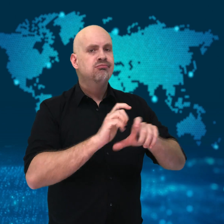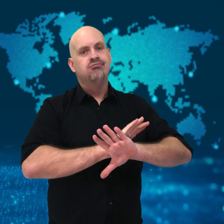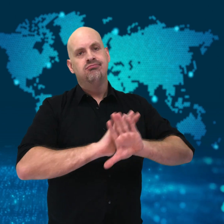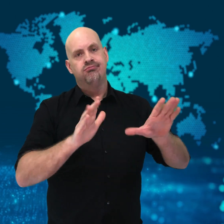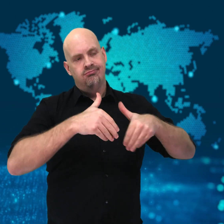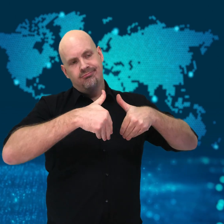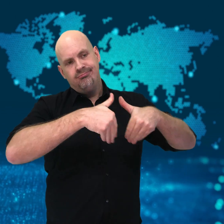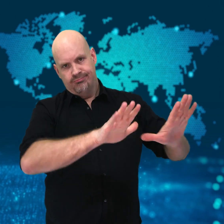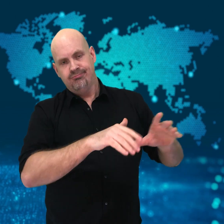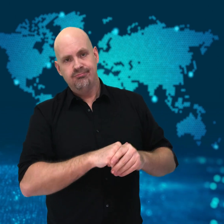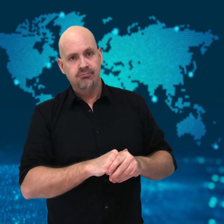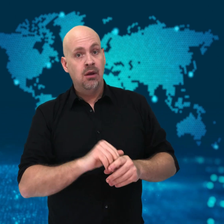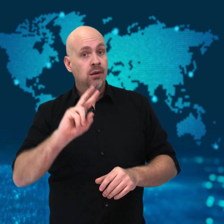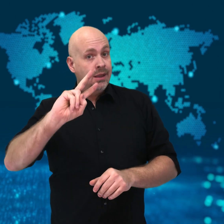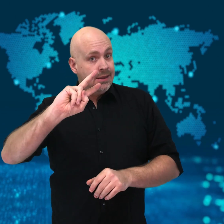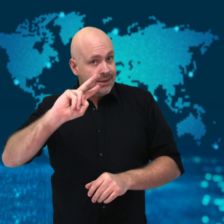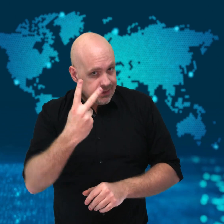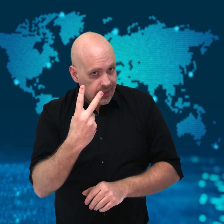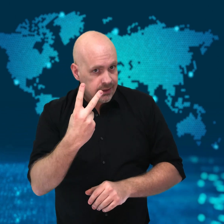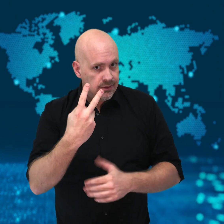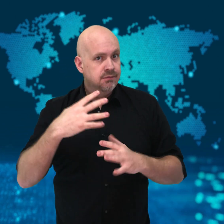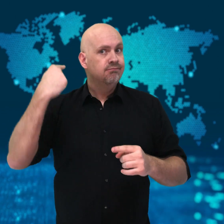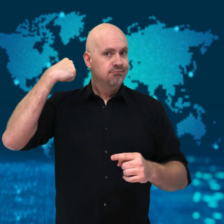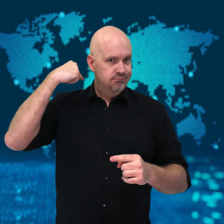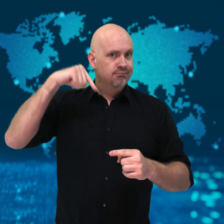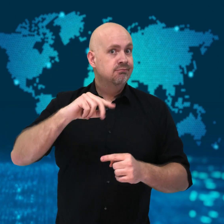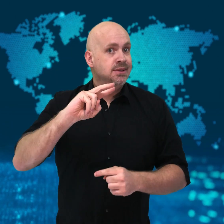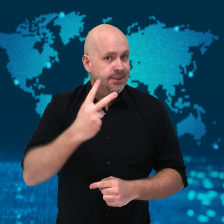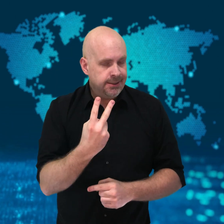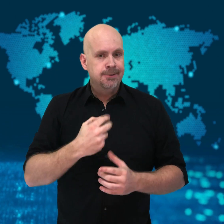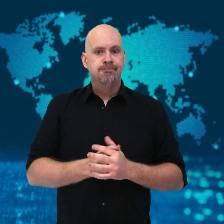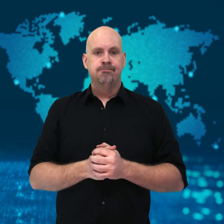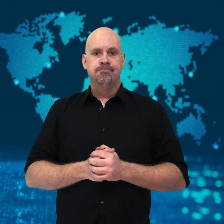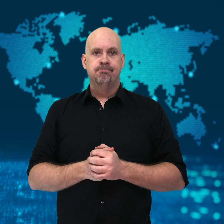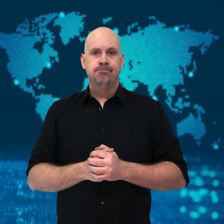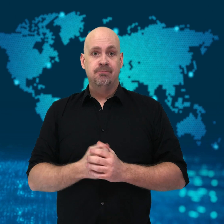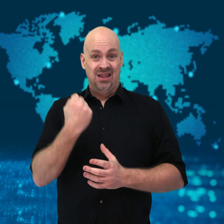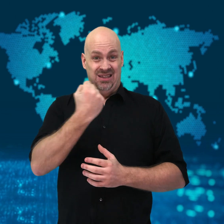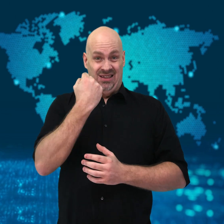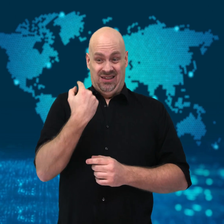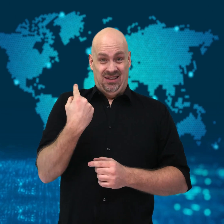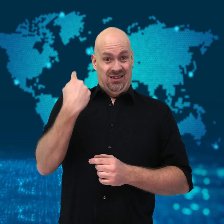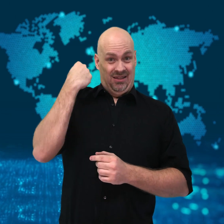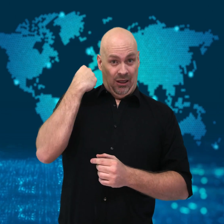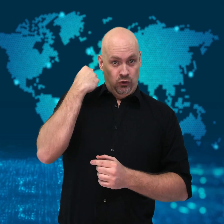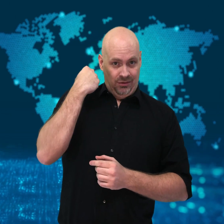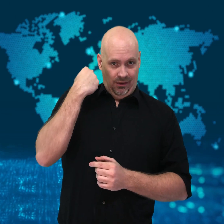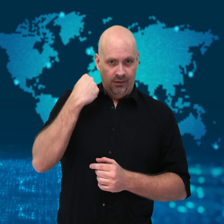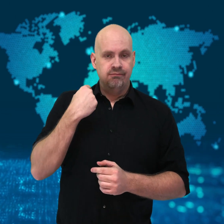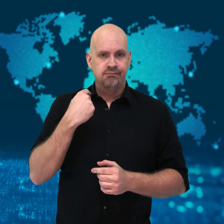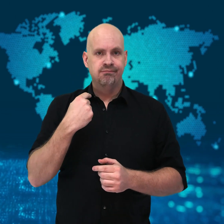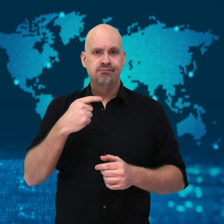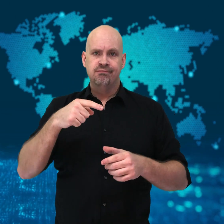Donald Trump for the second time. Last Saturday,